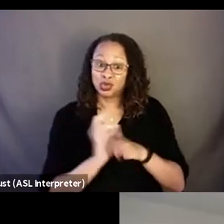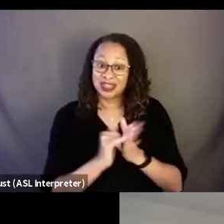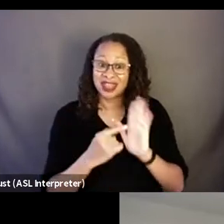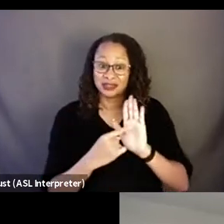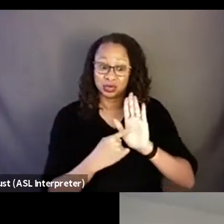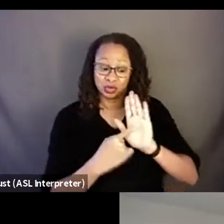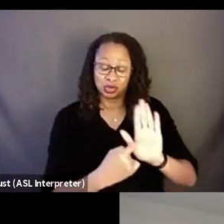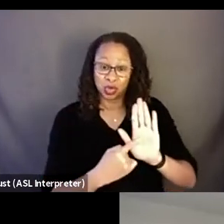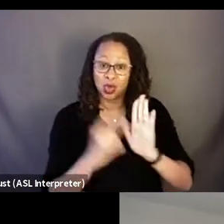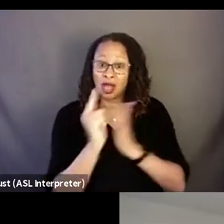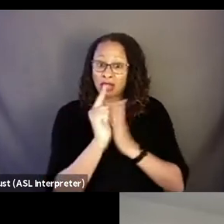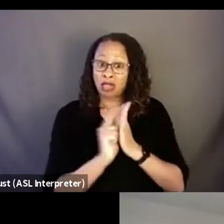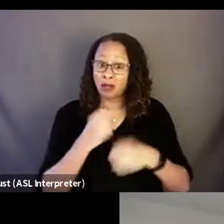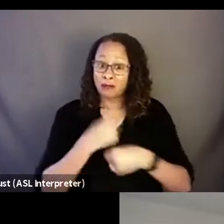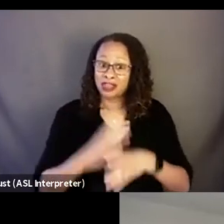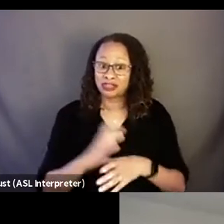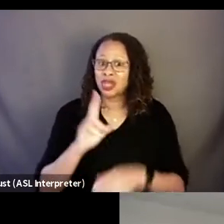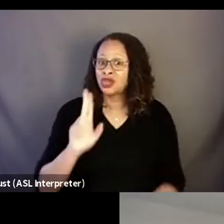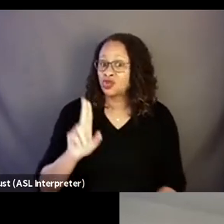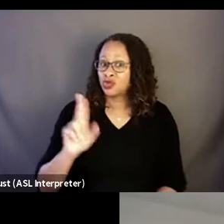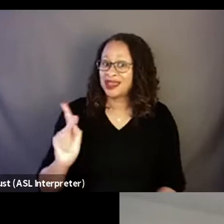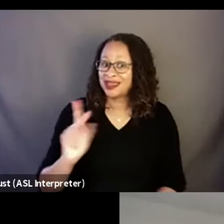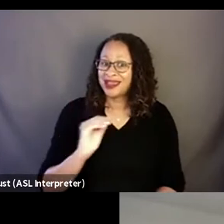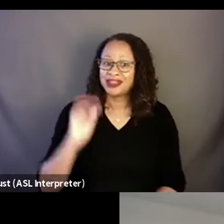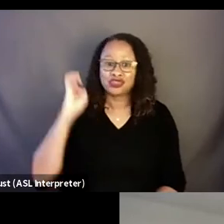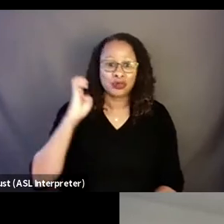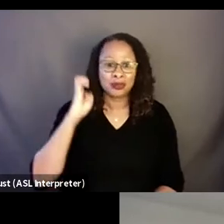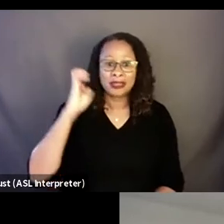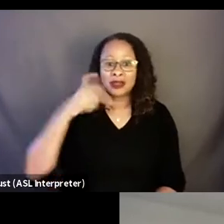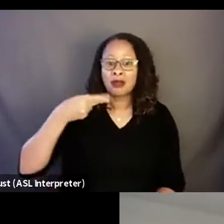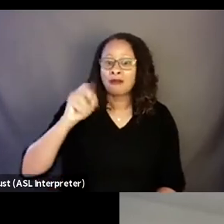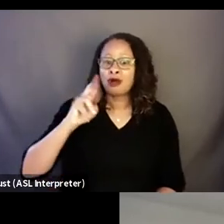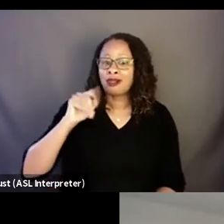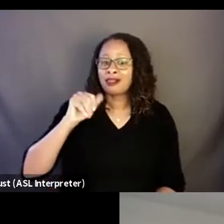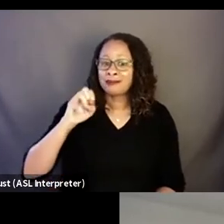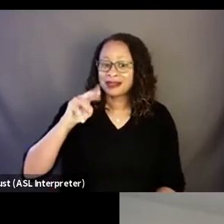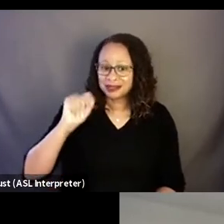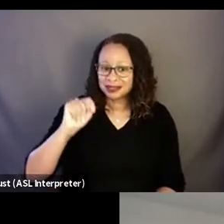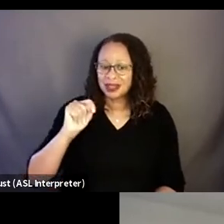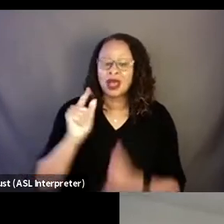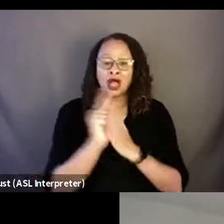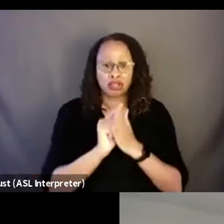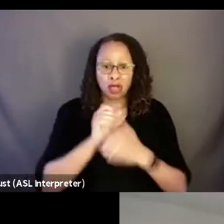the European parliament, the UK parliament and the lawmakers in Canada and in Washington.